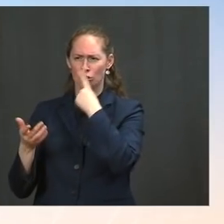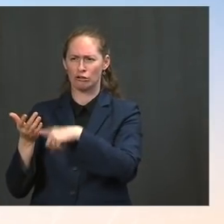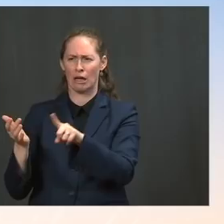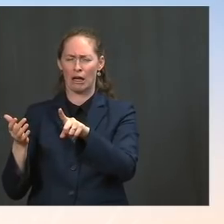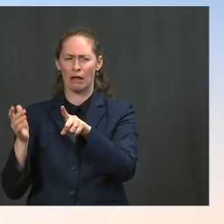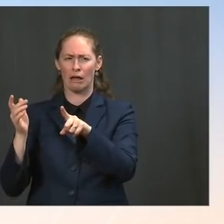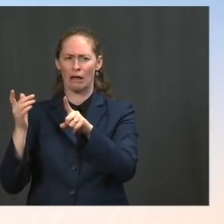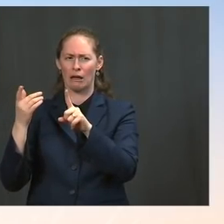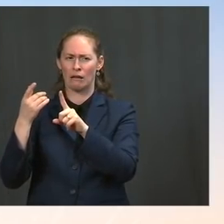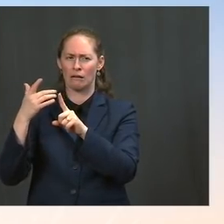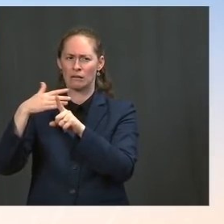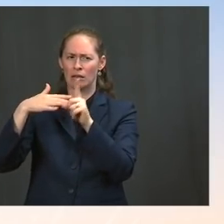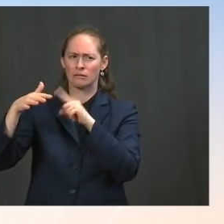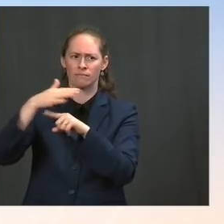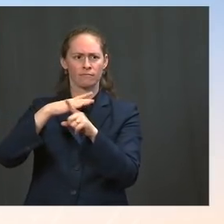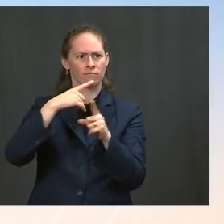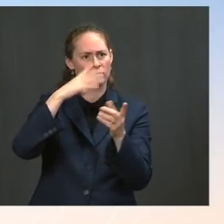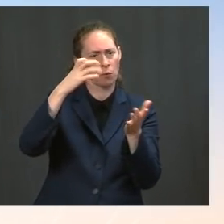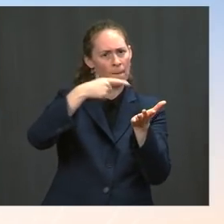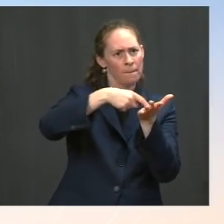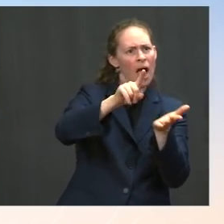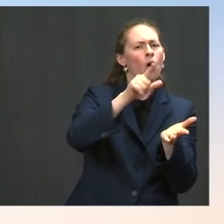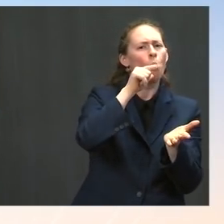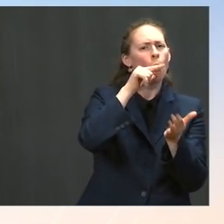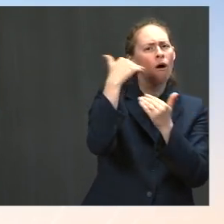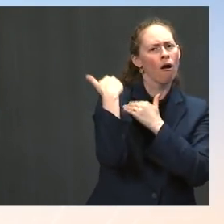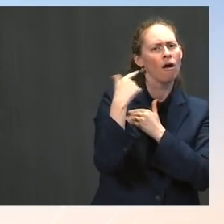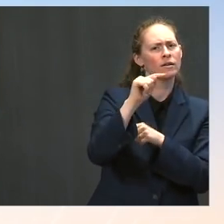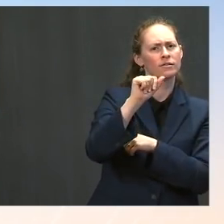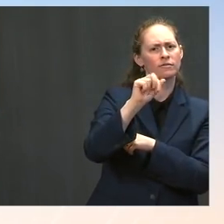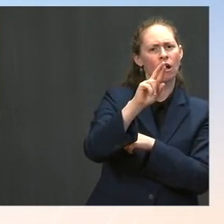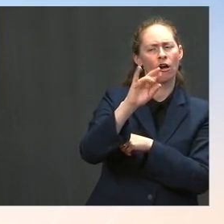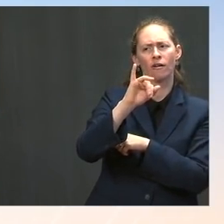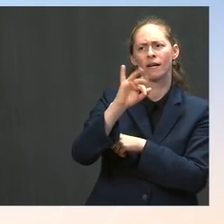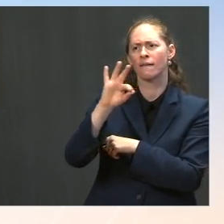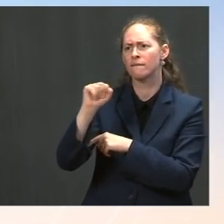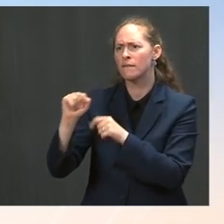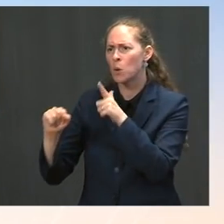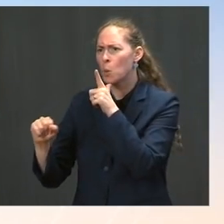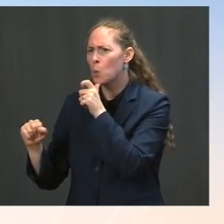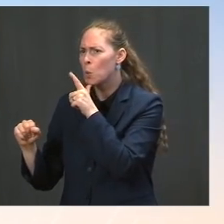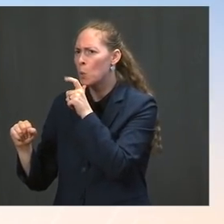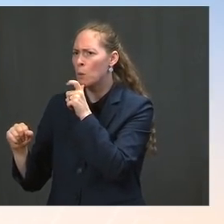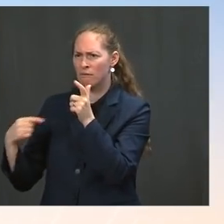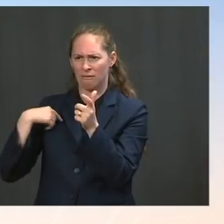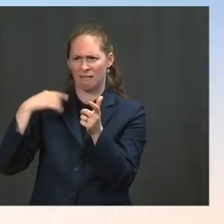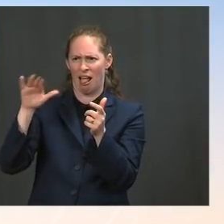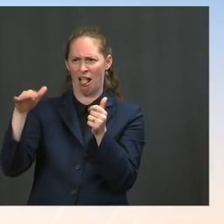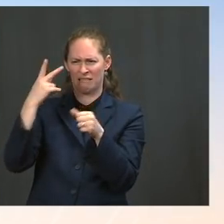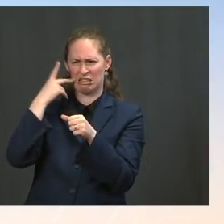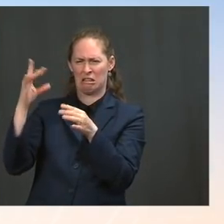Ms. Psaki: I would have -- I have not seen her comments. I don't know the context of them. I'm happy to talk to her more about it. Go ahead. The Press: Forgive me for asking a redundant question,